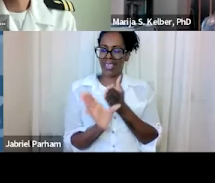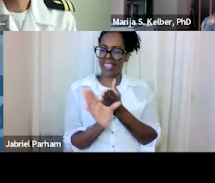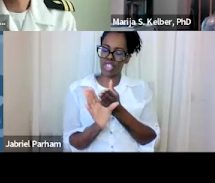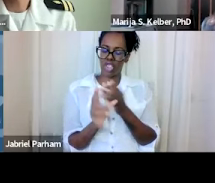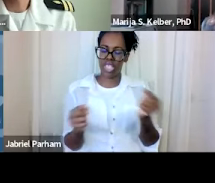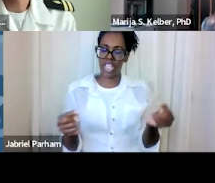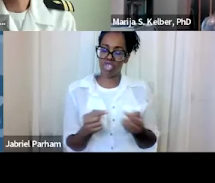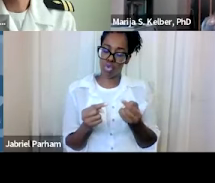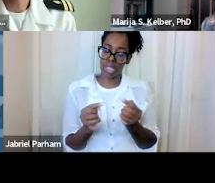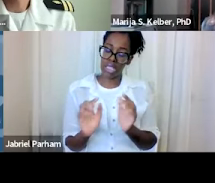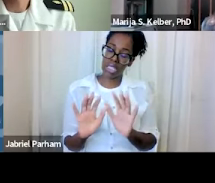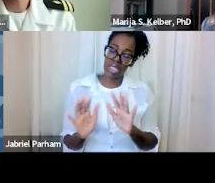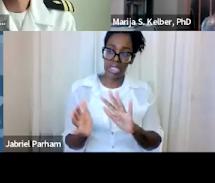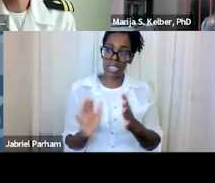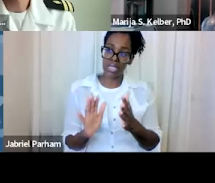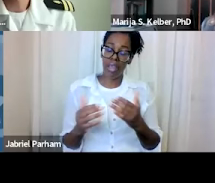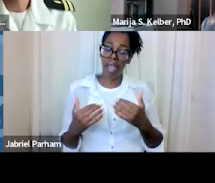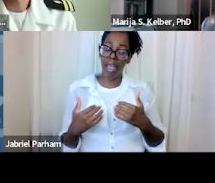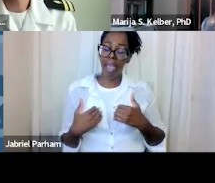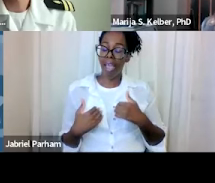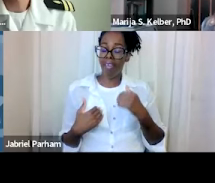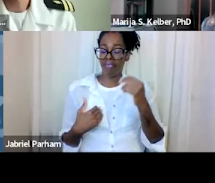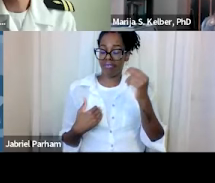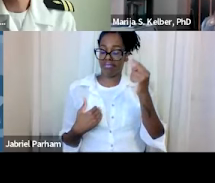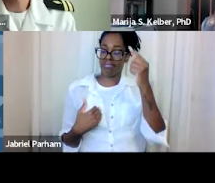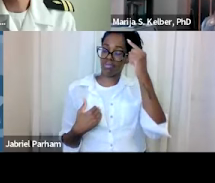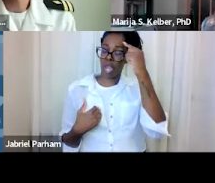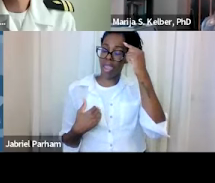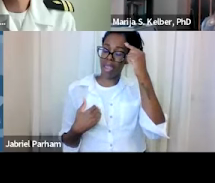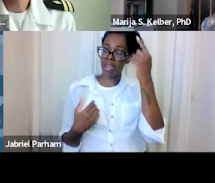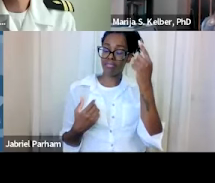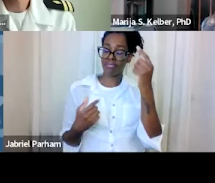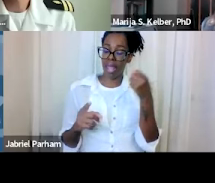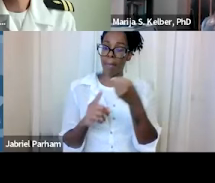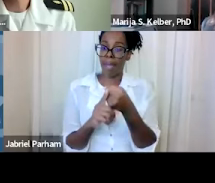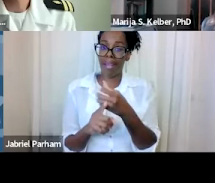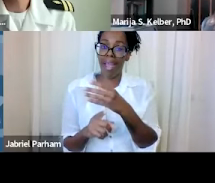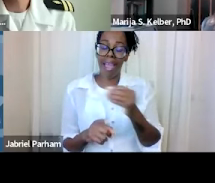although it has neurological impacts and traumatic brain injury is a physical injury,